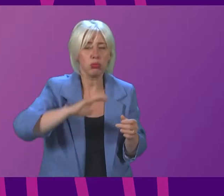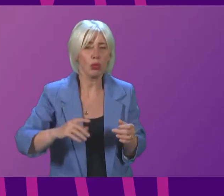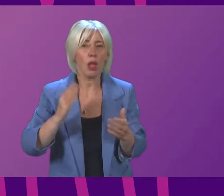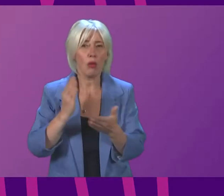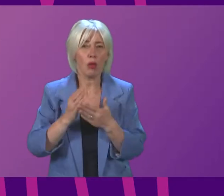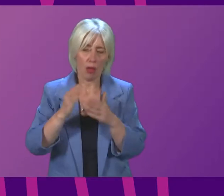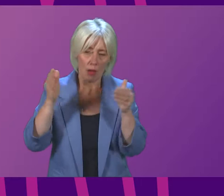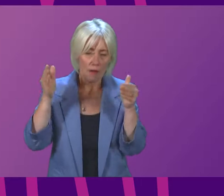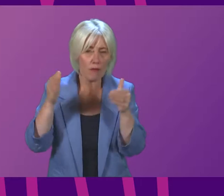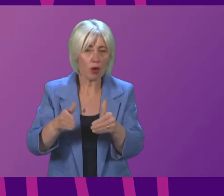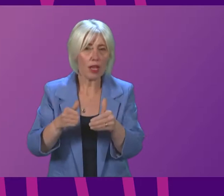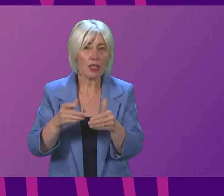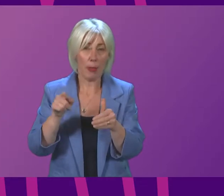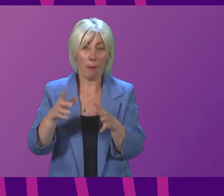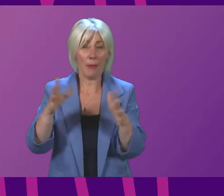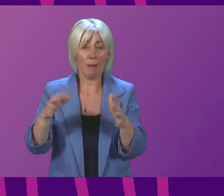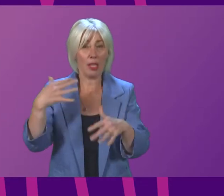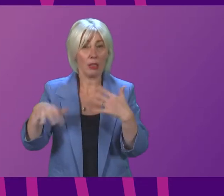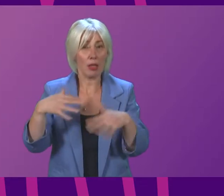on those areas that have suffered most greatly from the pandemic?